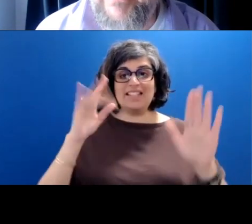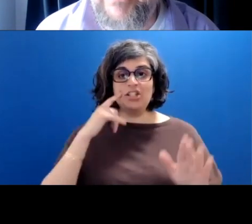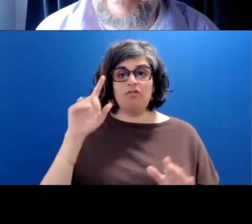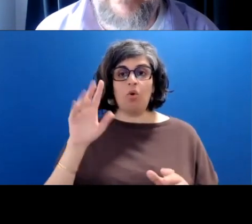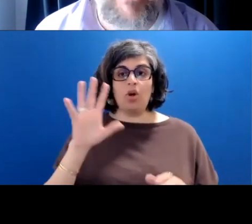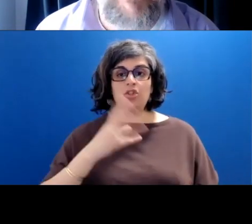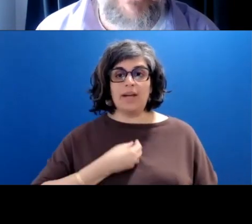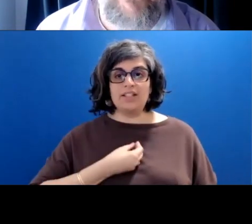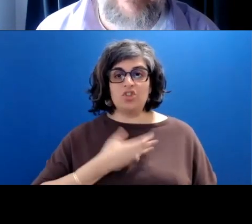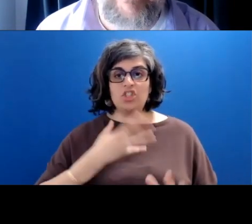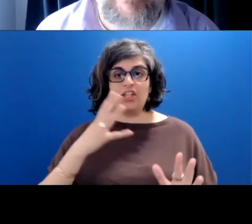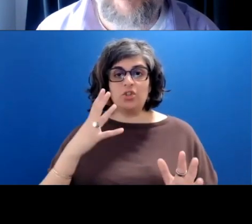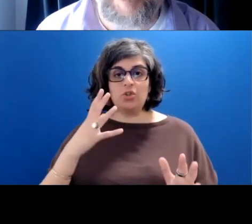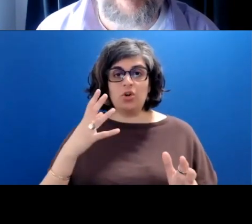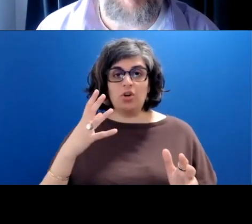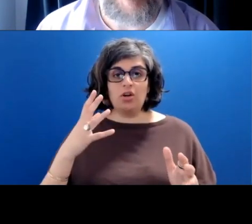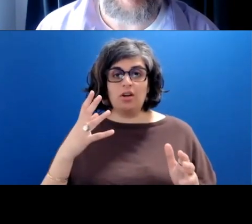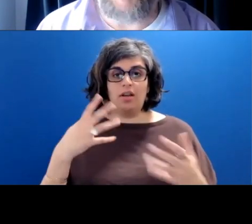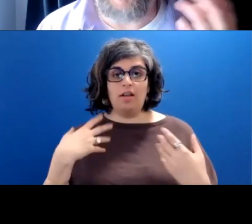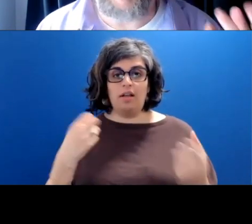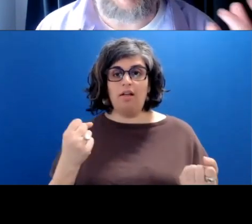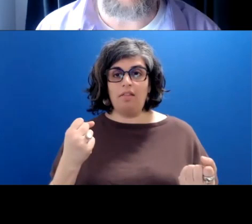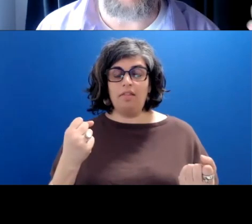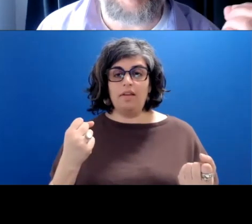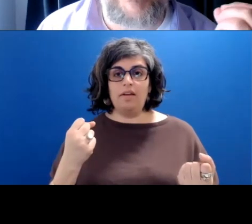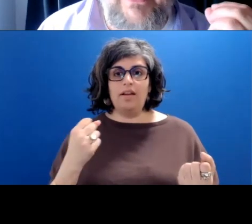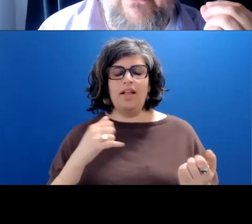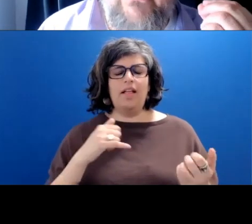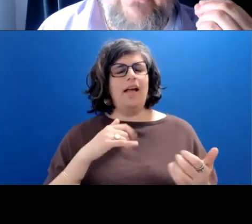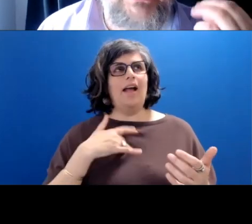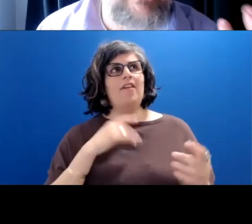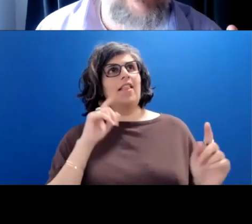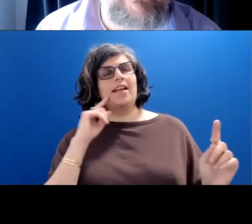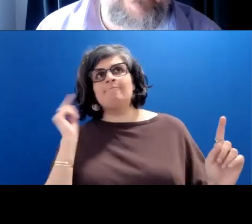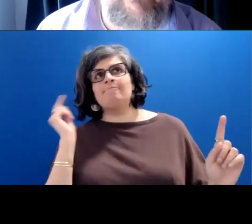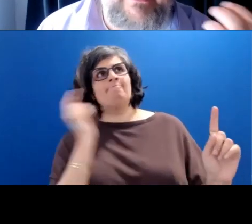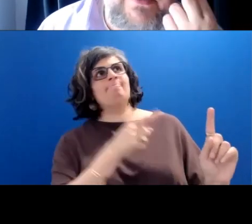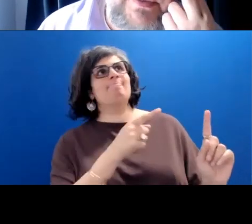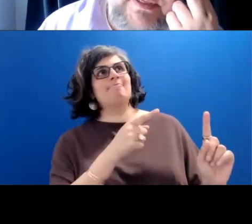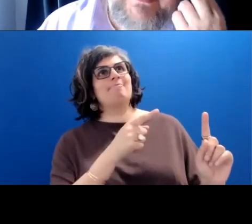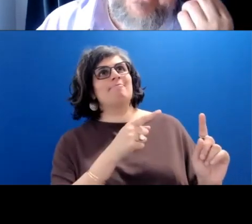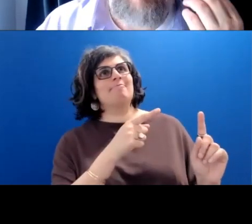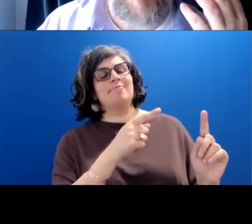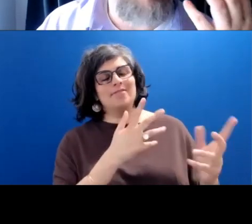It is, in my opinion, one of the, kind of the gold standards of sharing with providers.